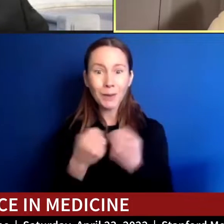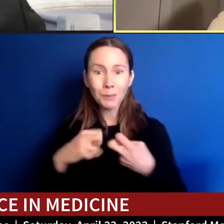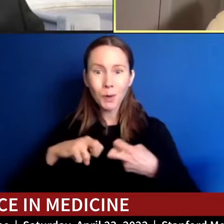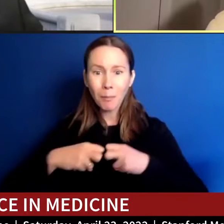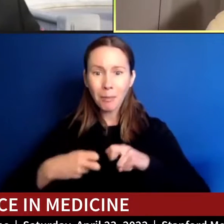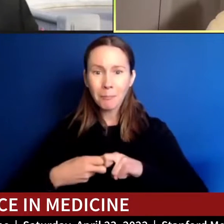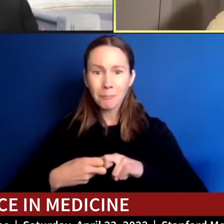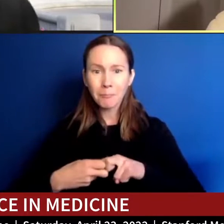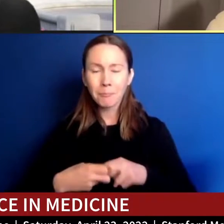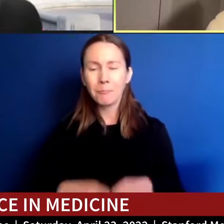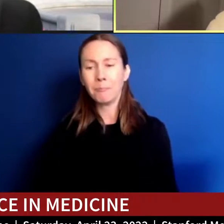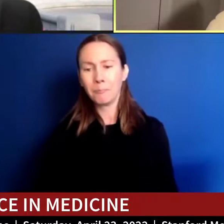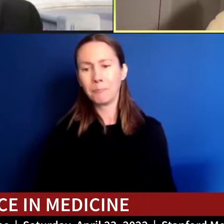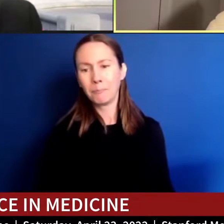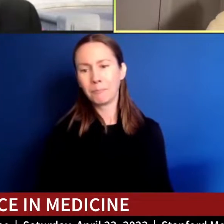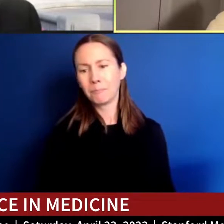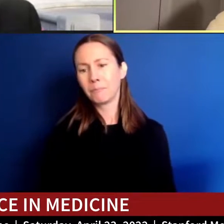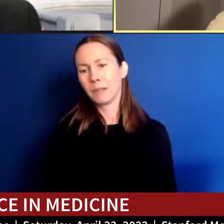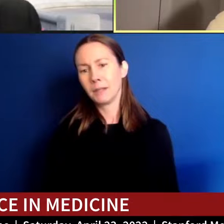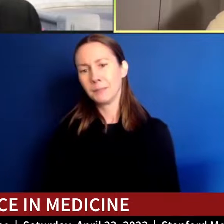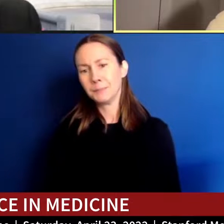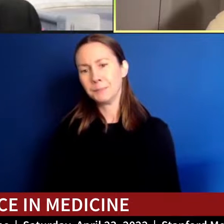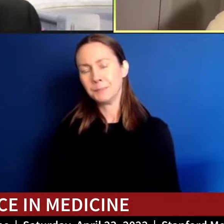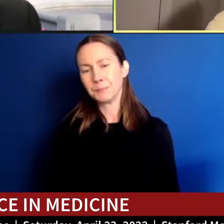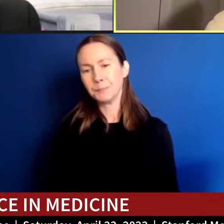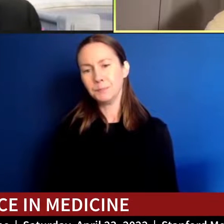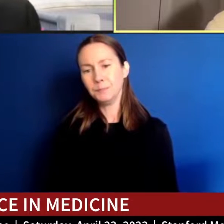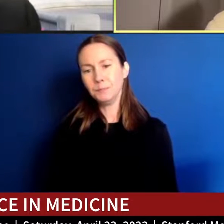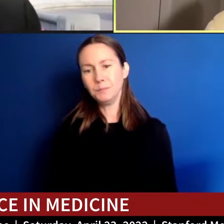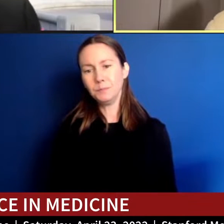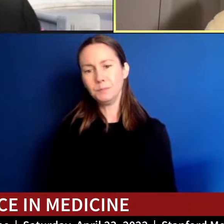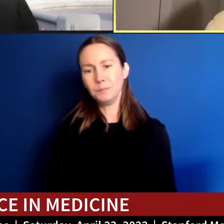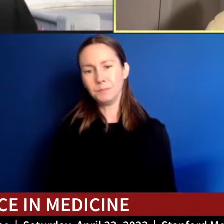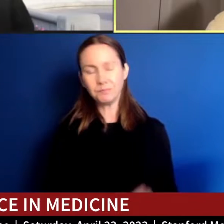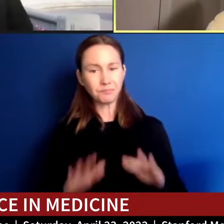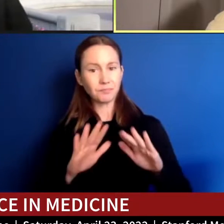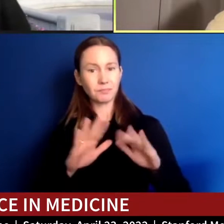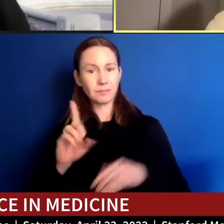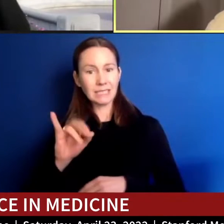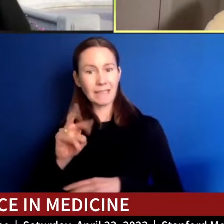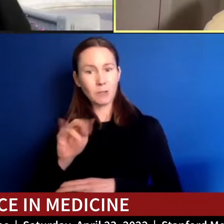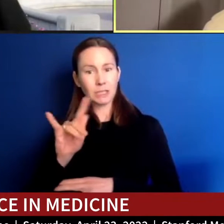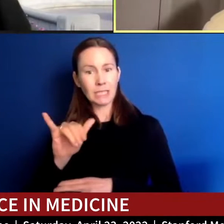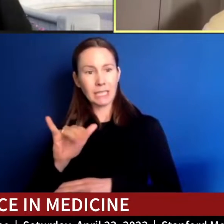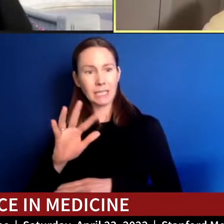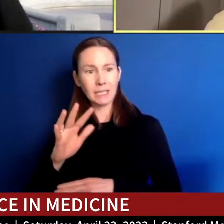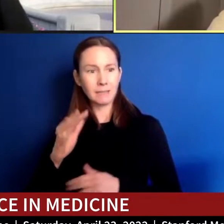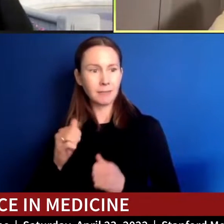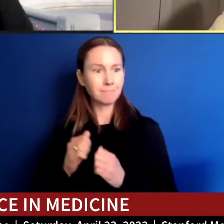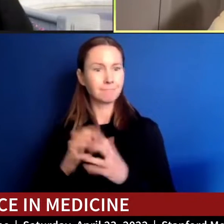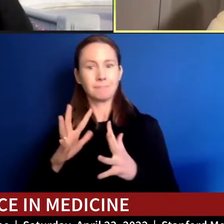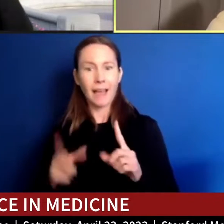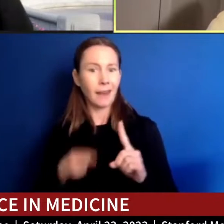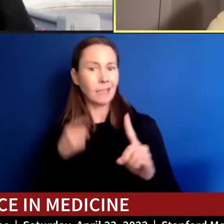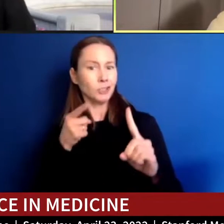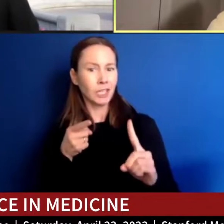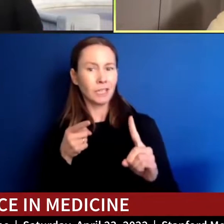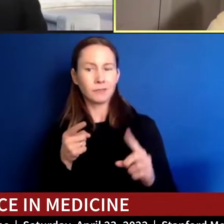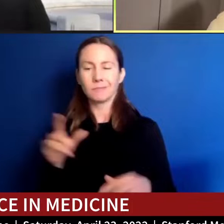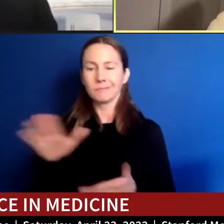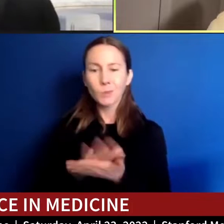You know, diversity initiatives, you know, at the University loves to champion DEI,